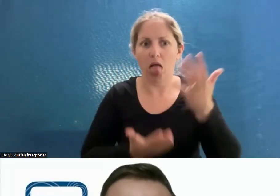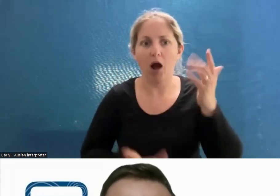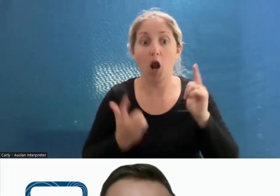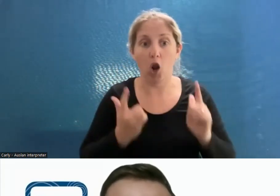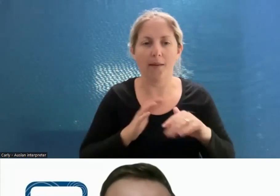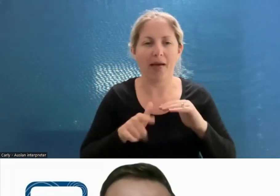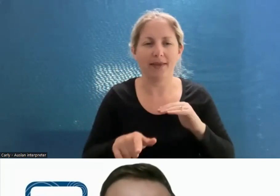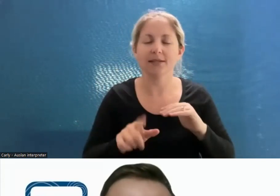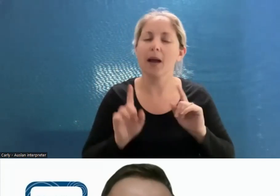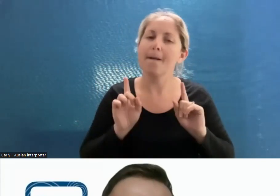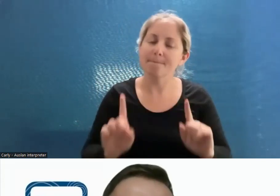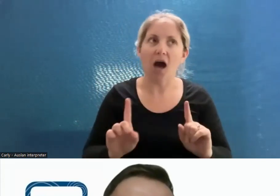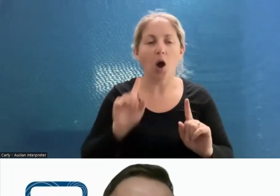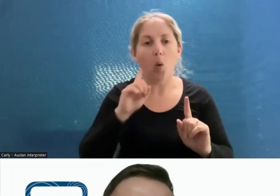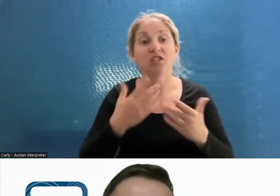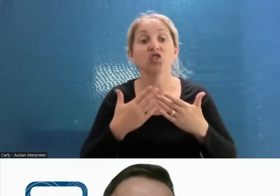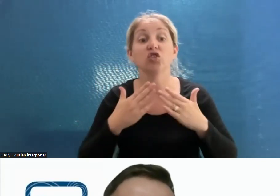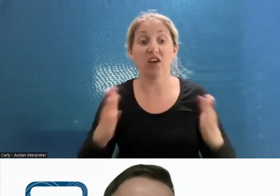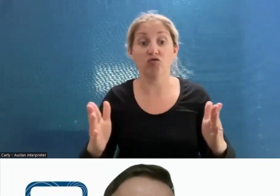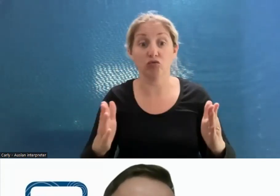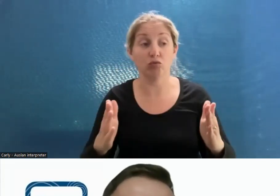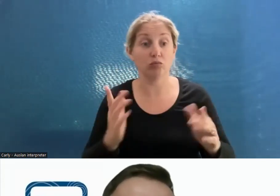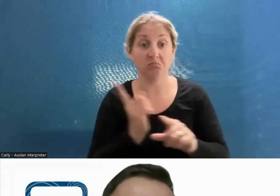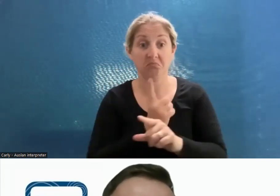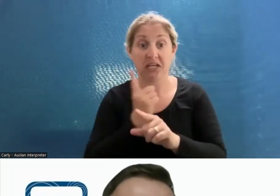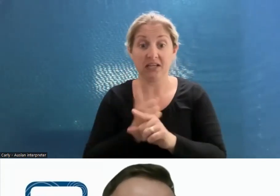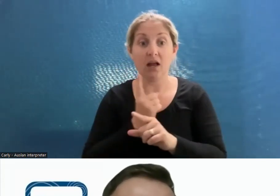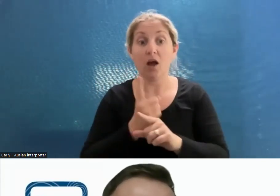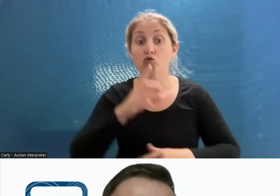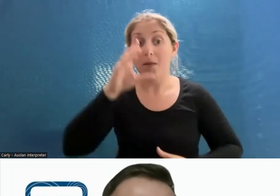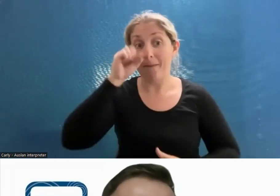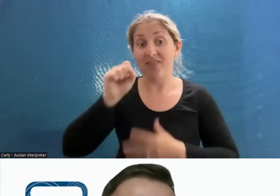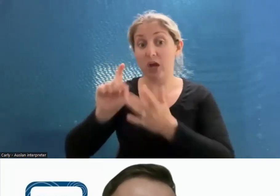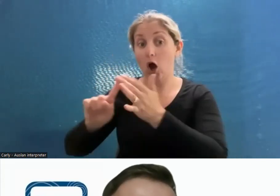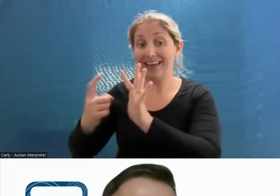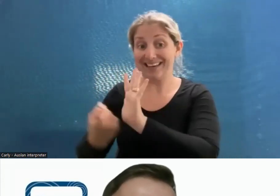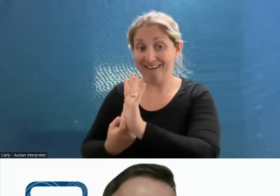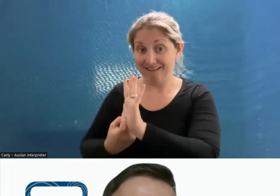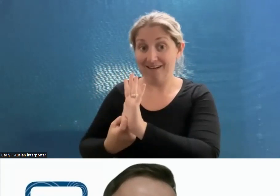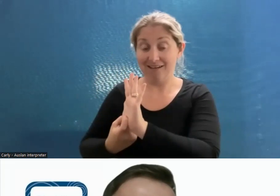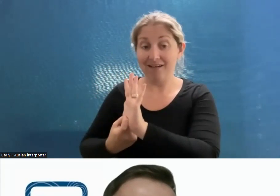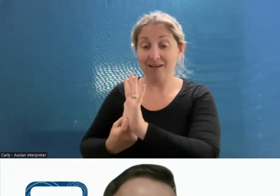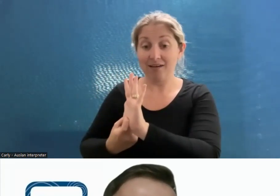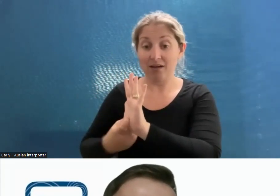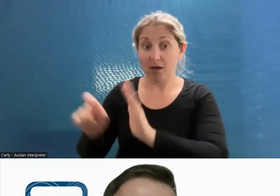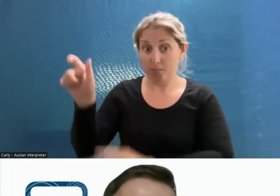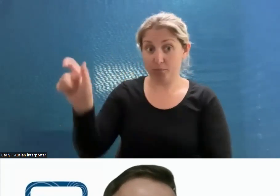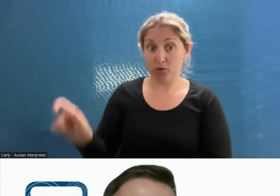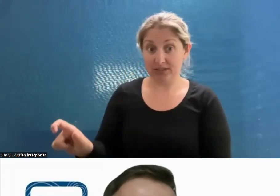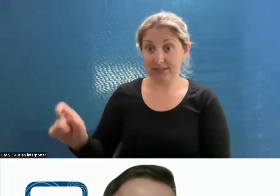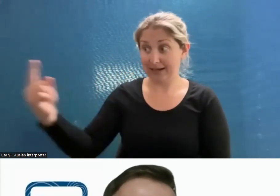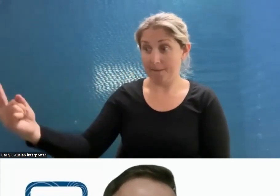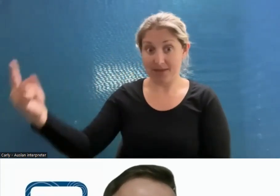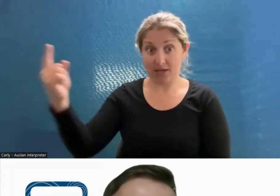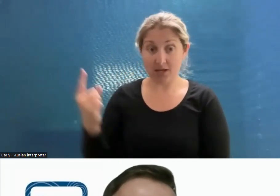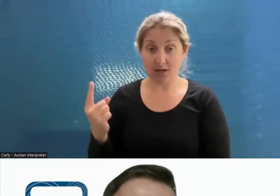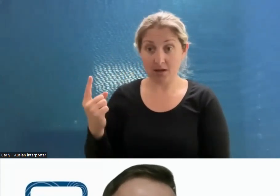Generally, remembering that the Independent Expert Reviewer is coming into this, and having